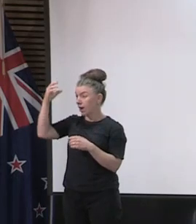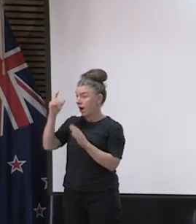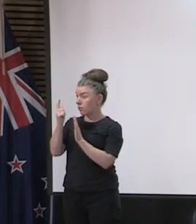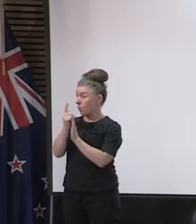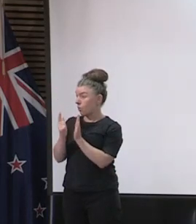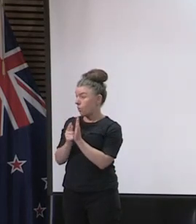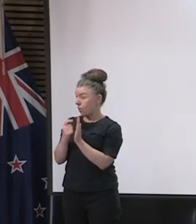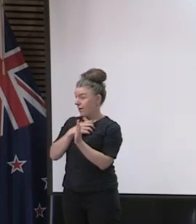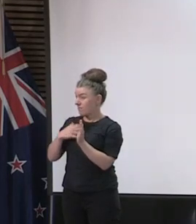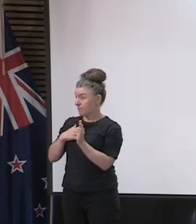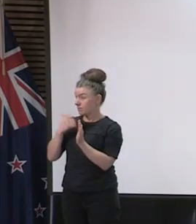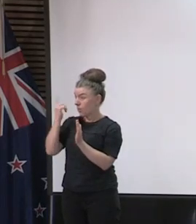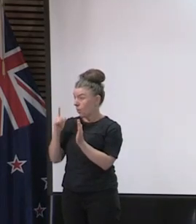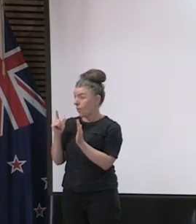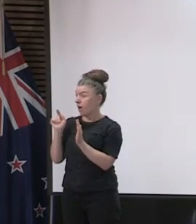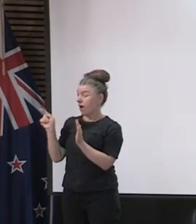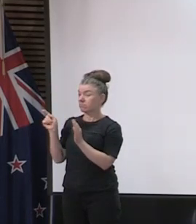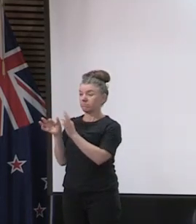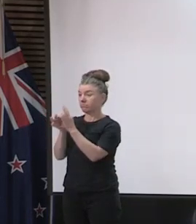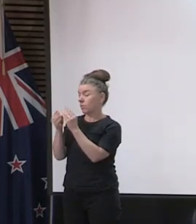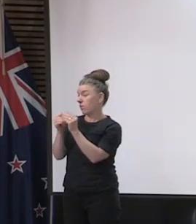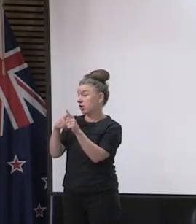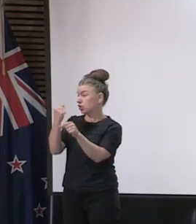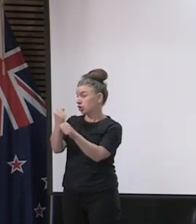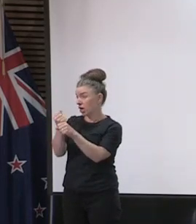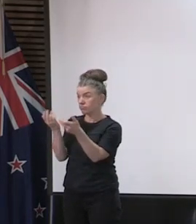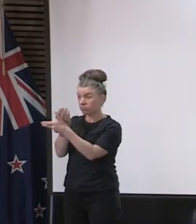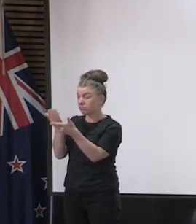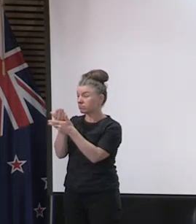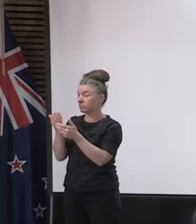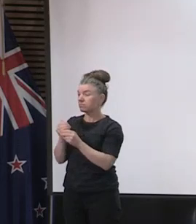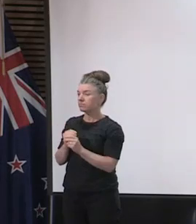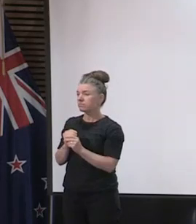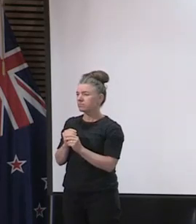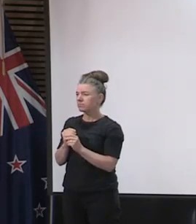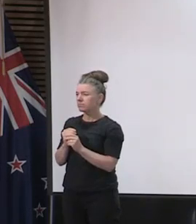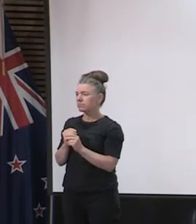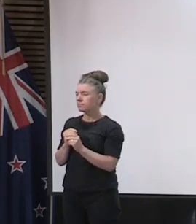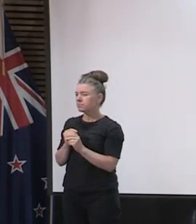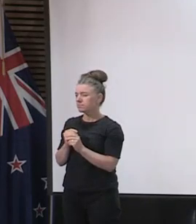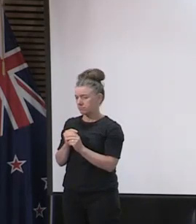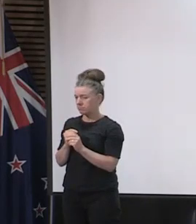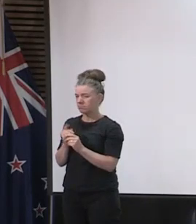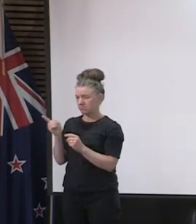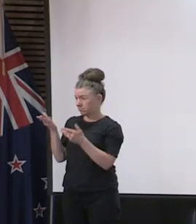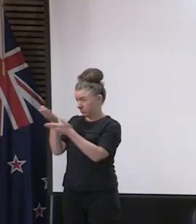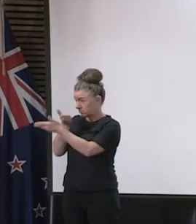Was that a prediction put... These are